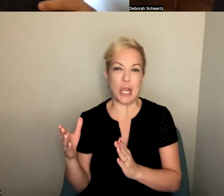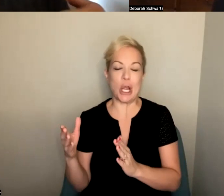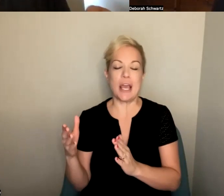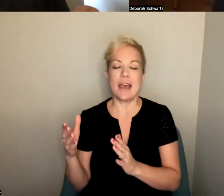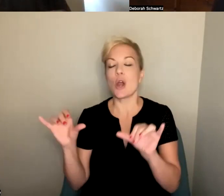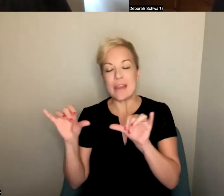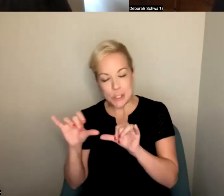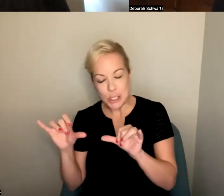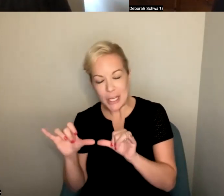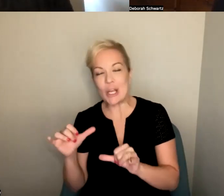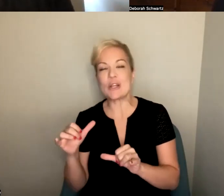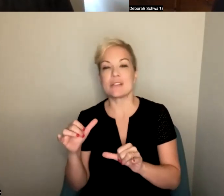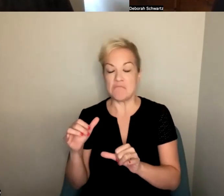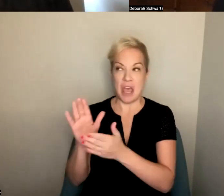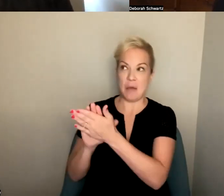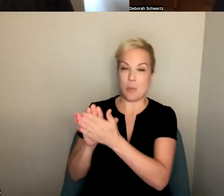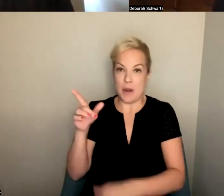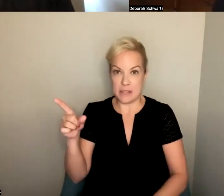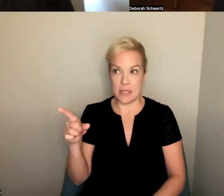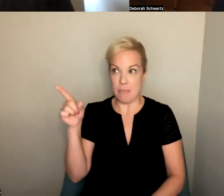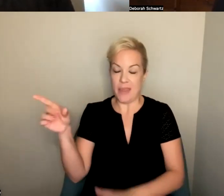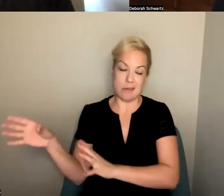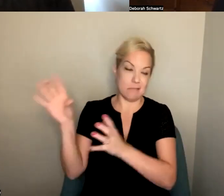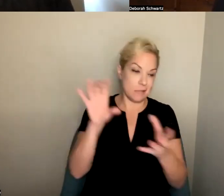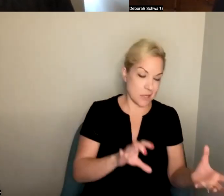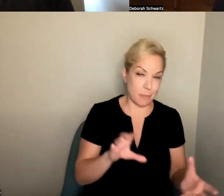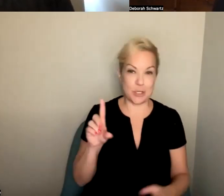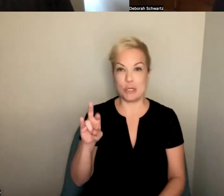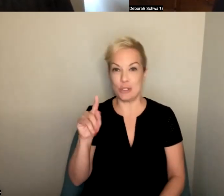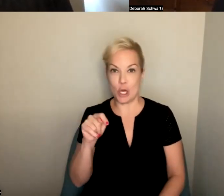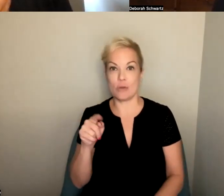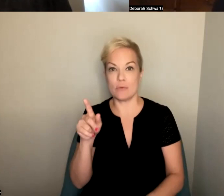you know picking for other stuff and we still see that today that you know people are so